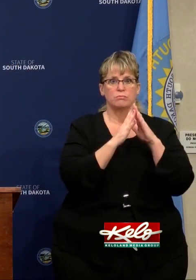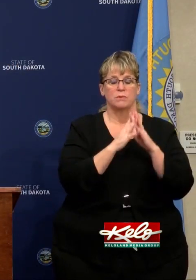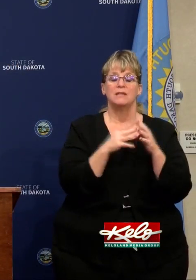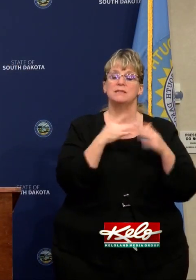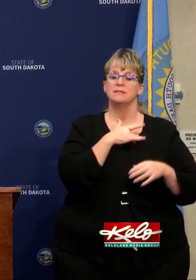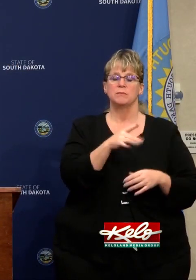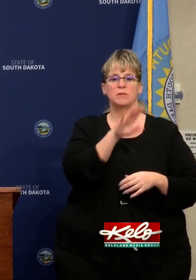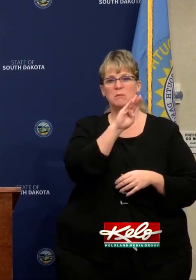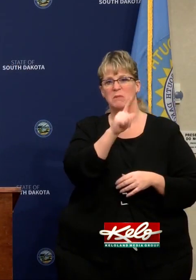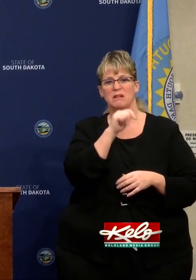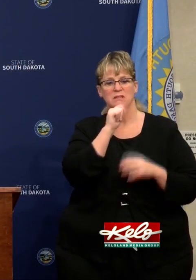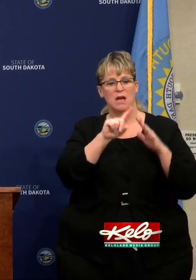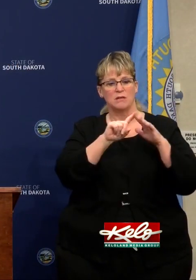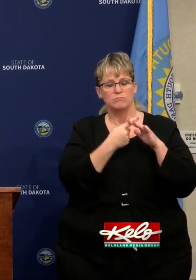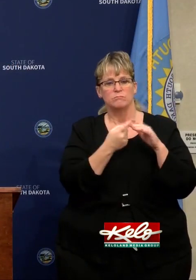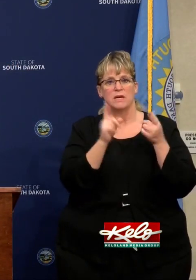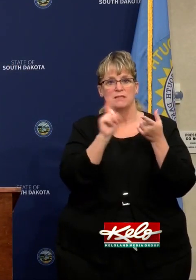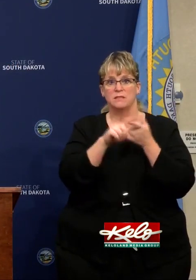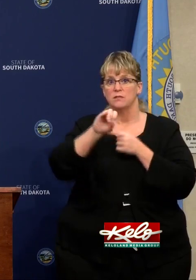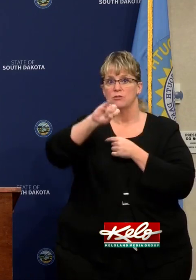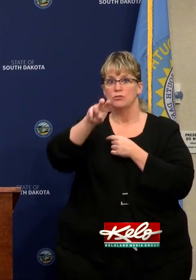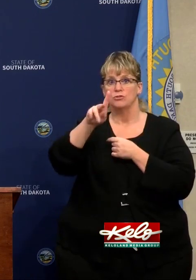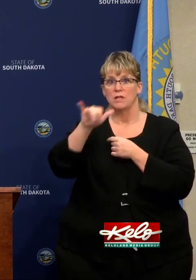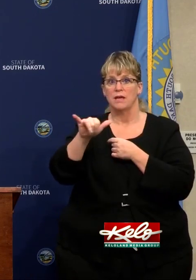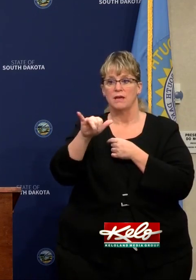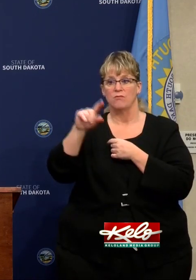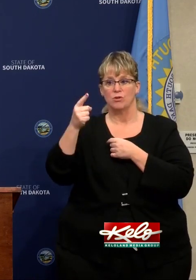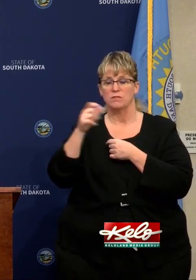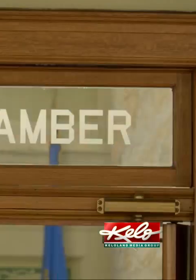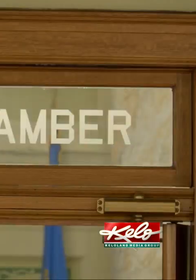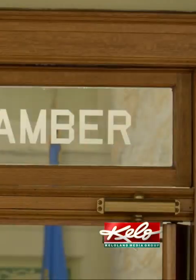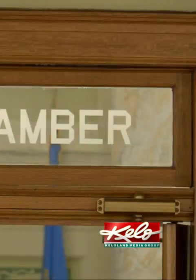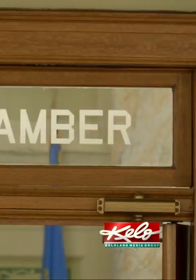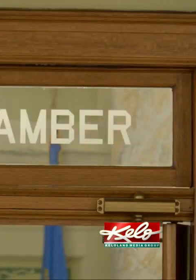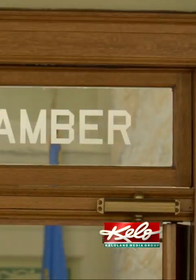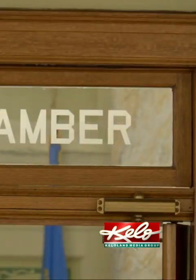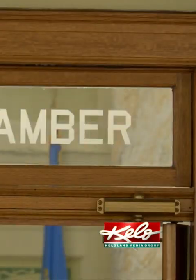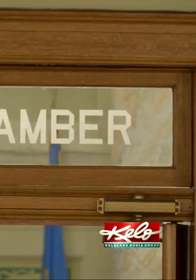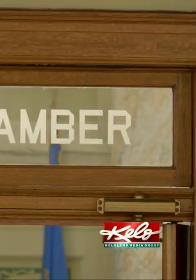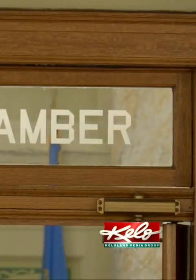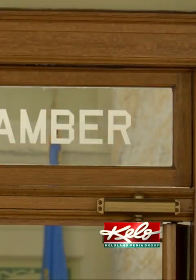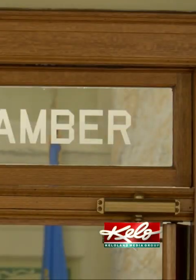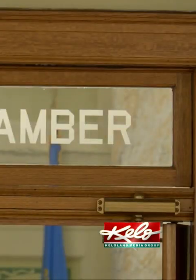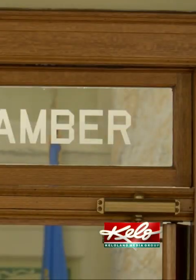THEY WILL BE ENACTED. TYPICALLY A BILL DOESN'T GET ENACTED UNTIL JULY 1ST, THAT IS NOT GOING TO BE TRUE FOR THESE BILLS," NOEM SAID.